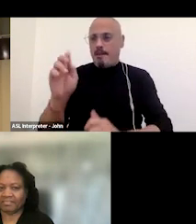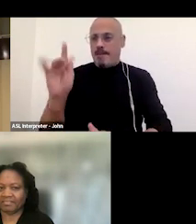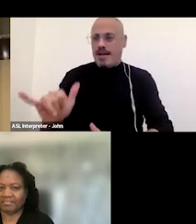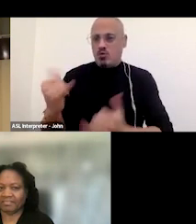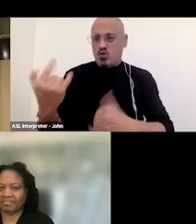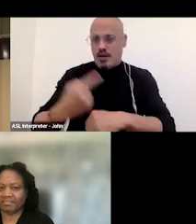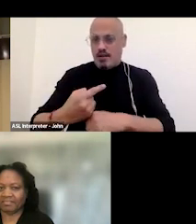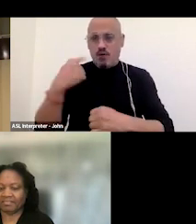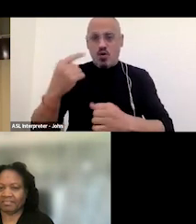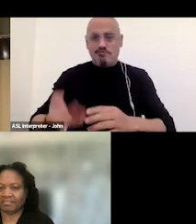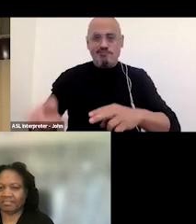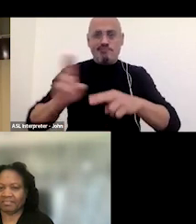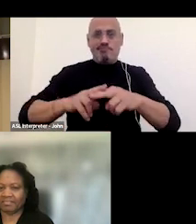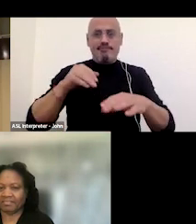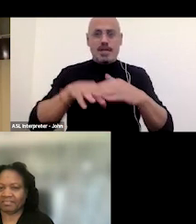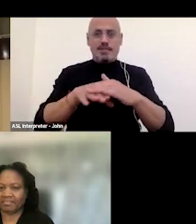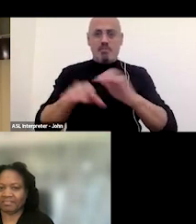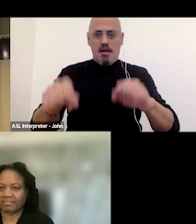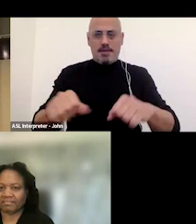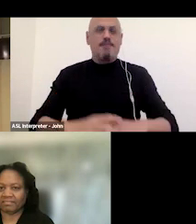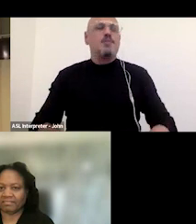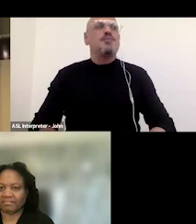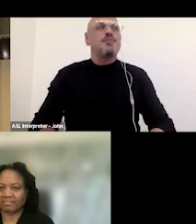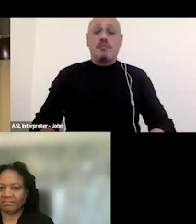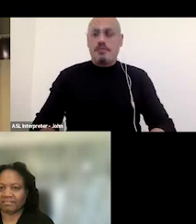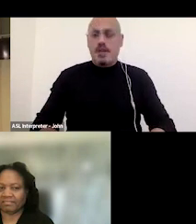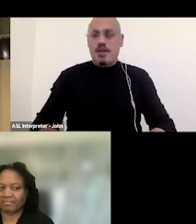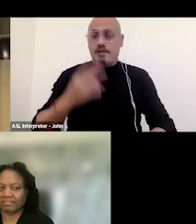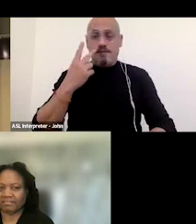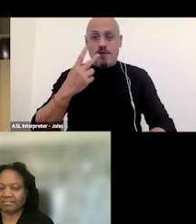to enhance accessibility. So to view captioning,